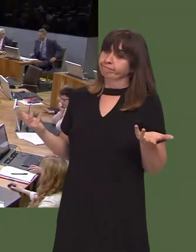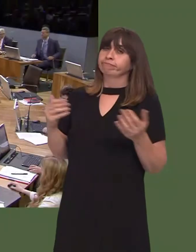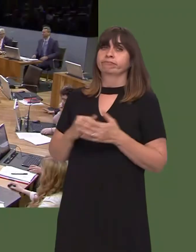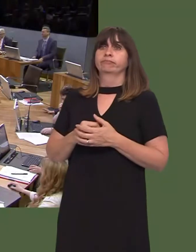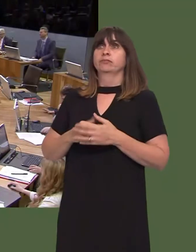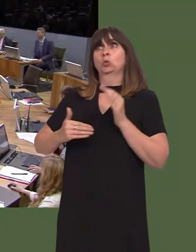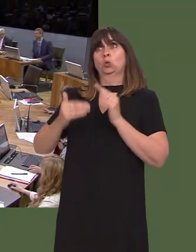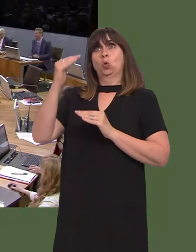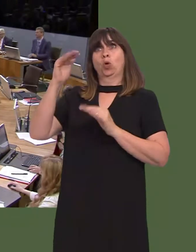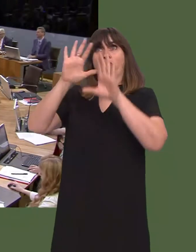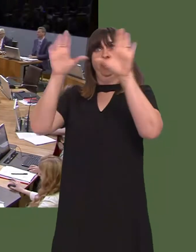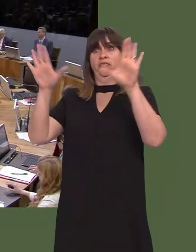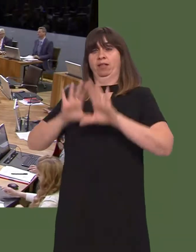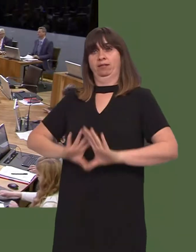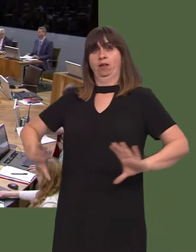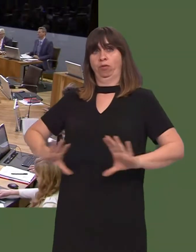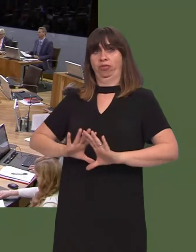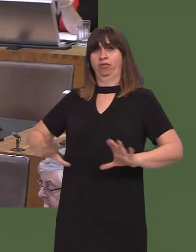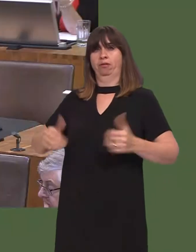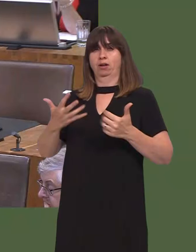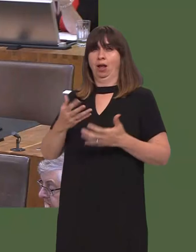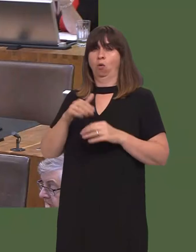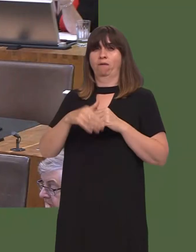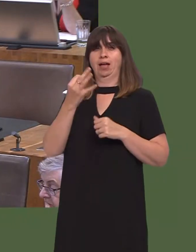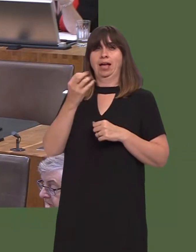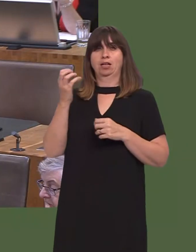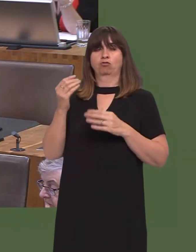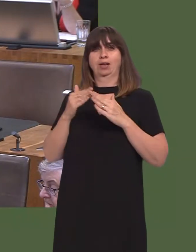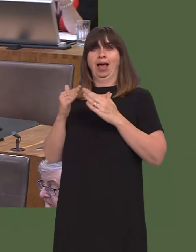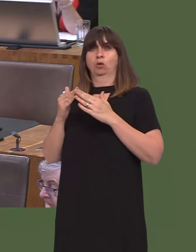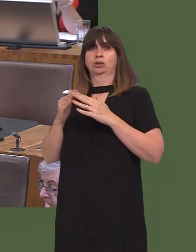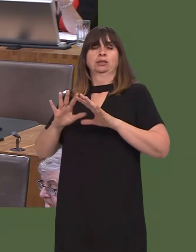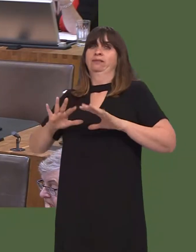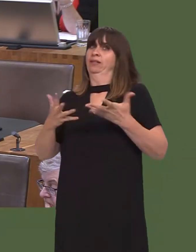is having a positive impact in both north and south, with almost 8,800 households prevented